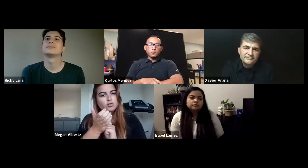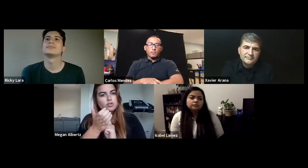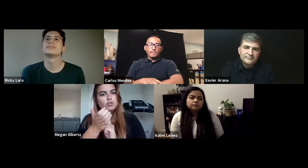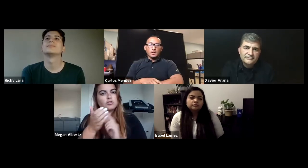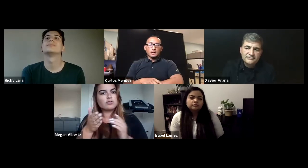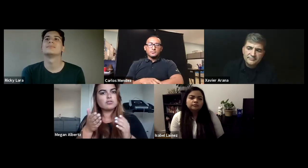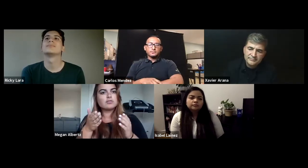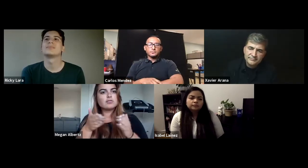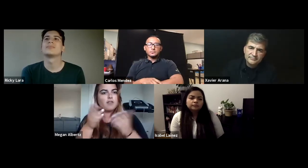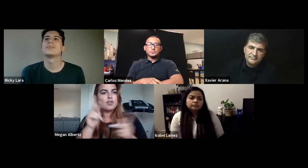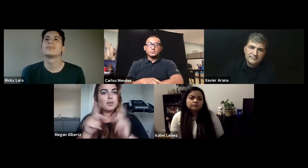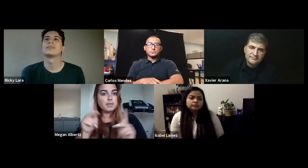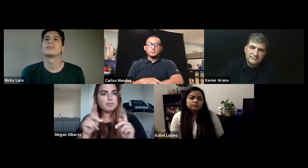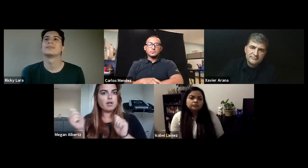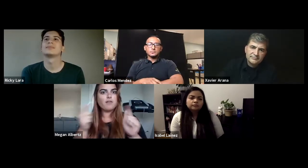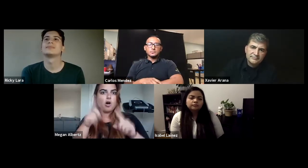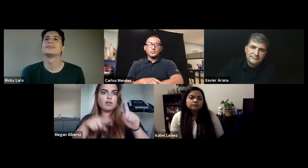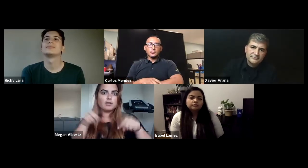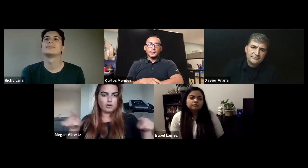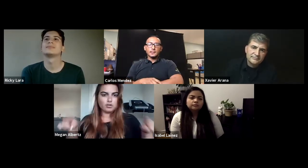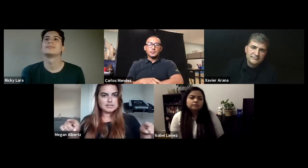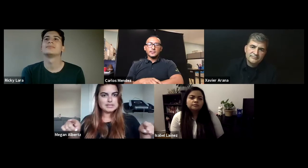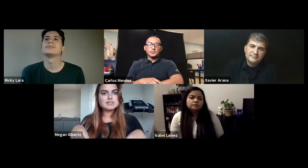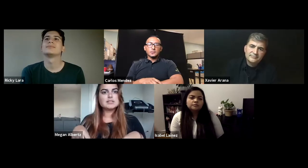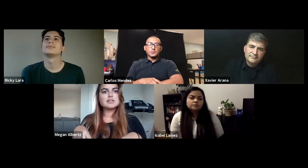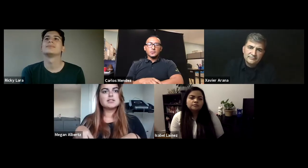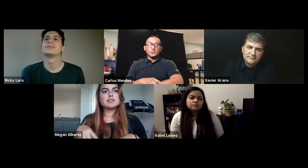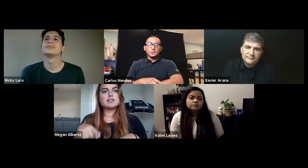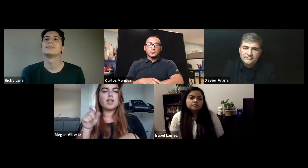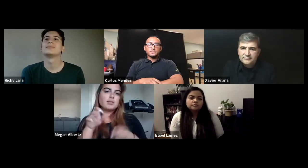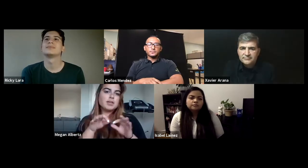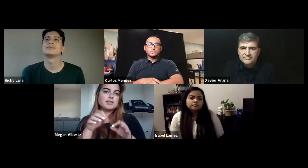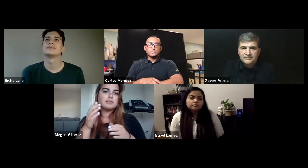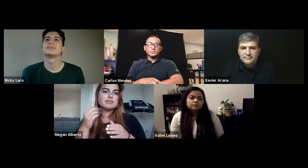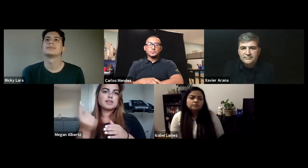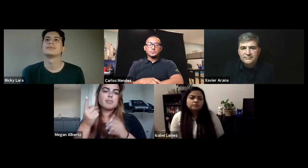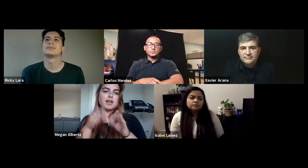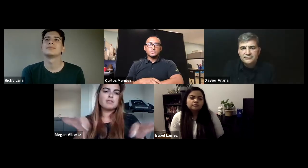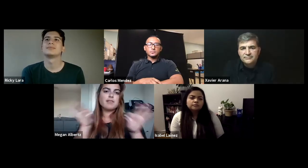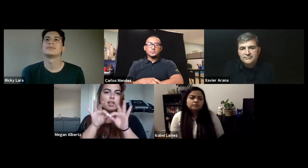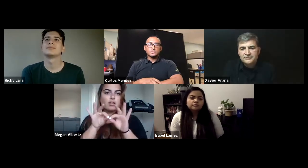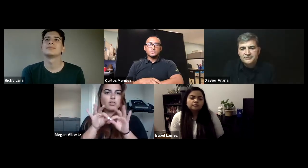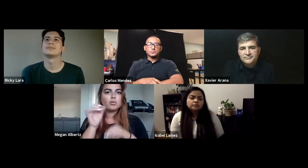um, with specific cultures, of all different cultures of different varieties, of course.